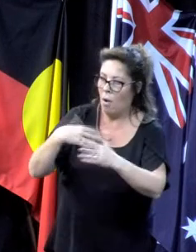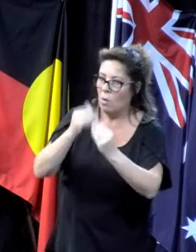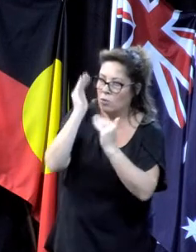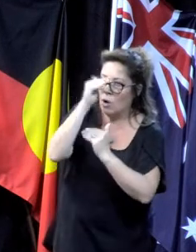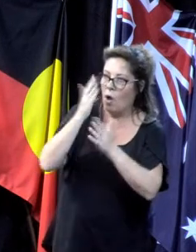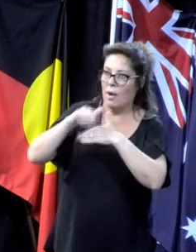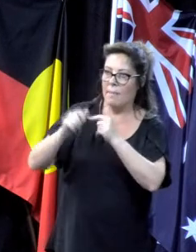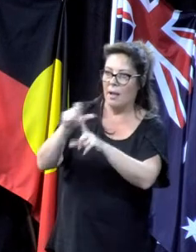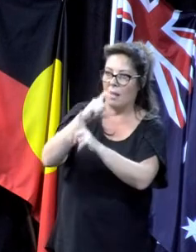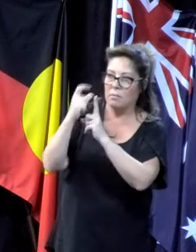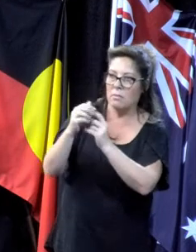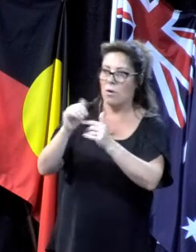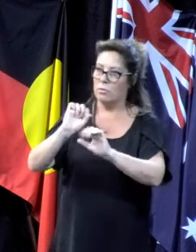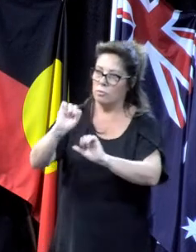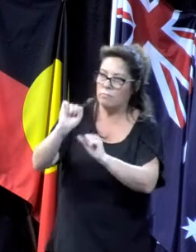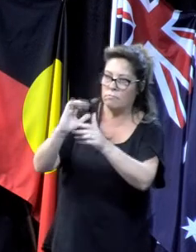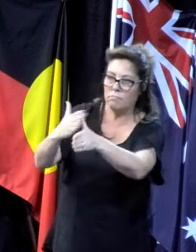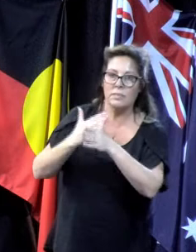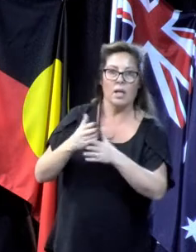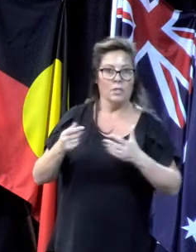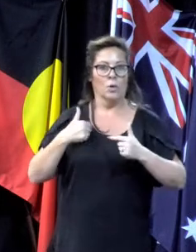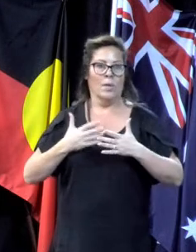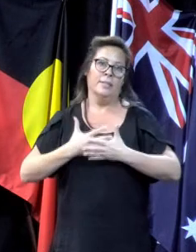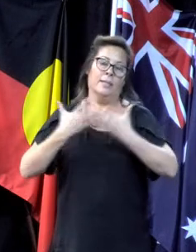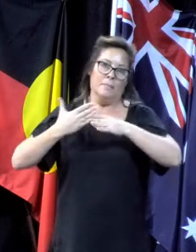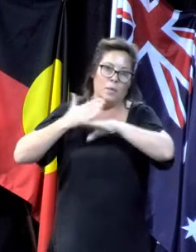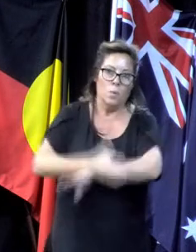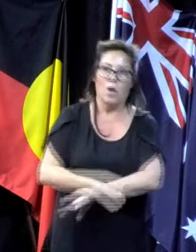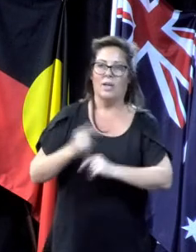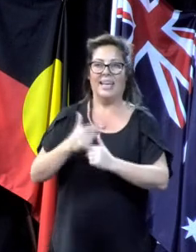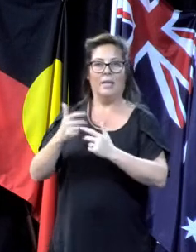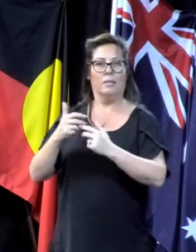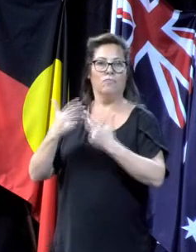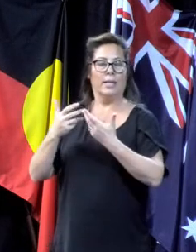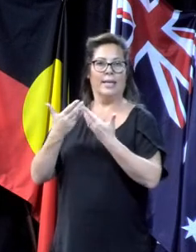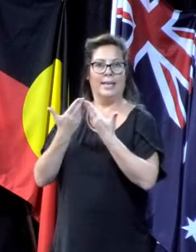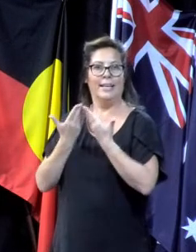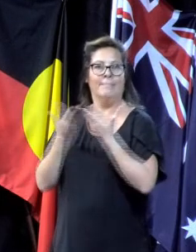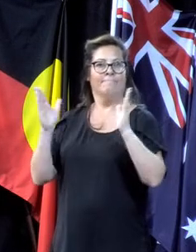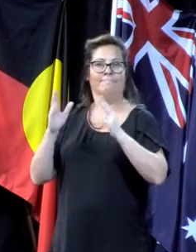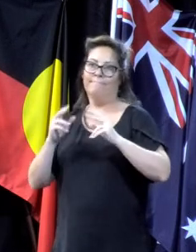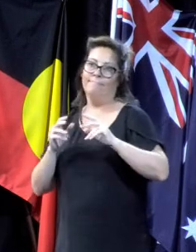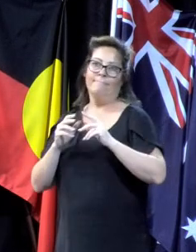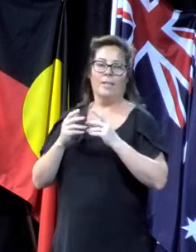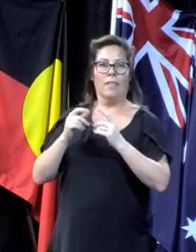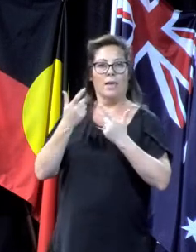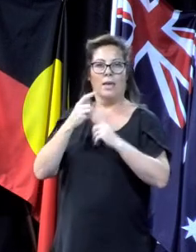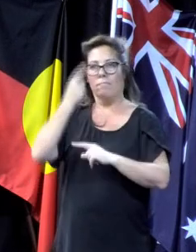around increasing the profile of our indigenous Aboriginal and Torres Strait Islander students. Thank you.